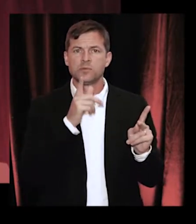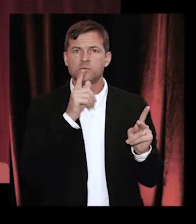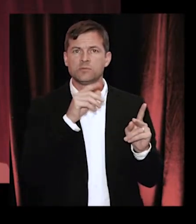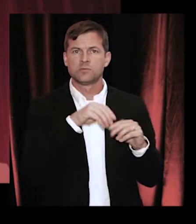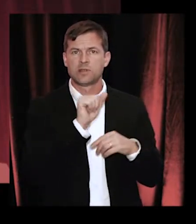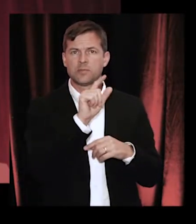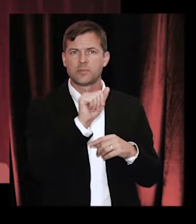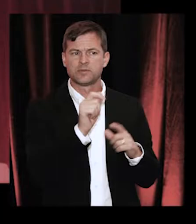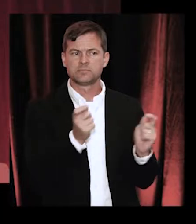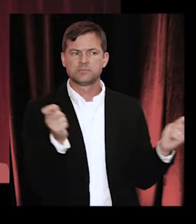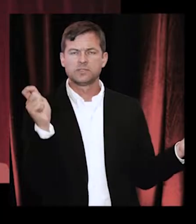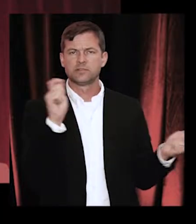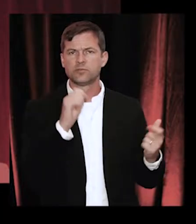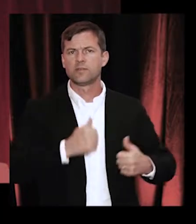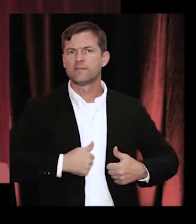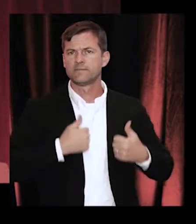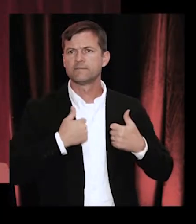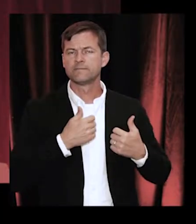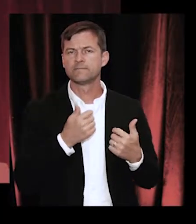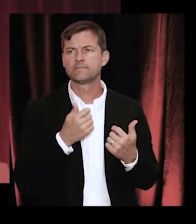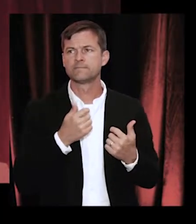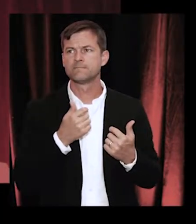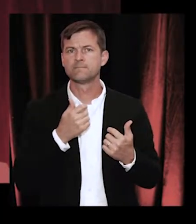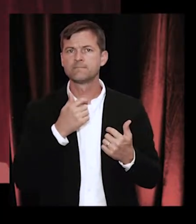and our state for the absolute better.